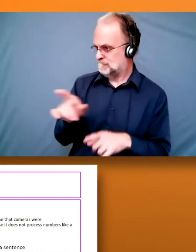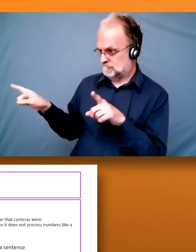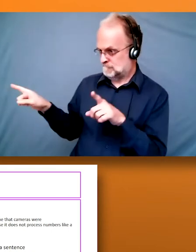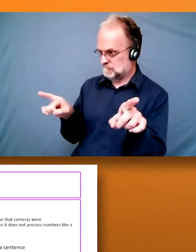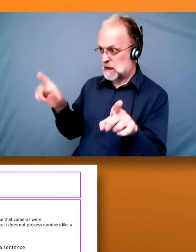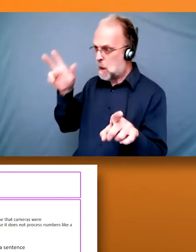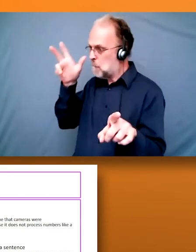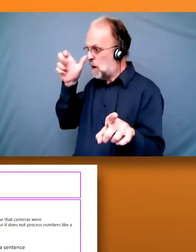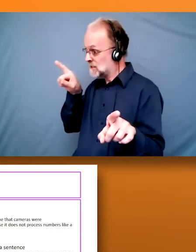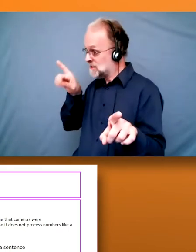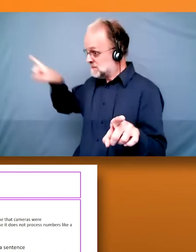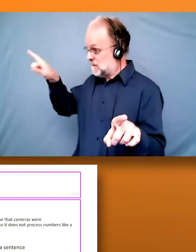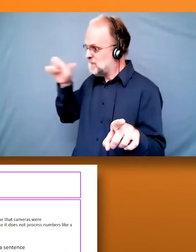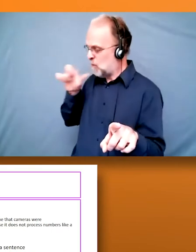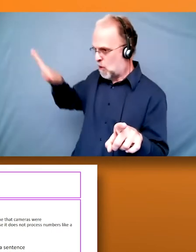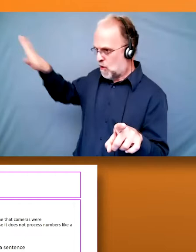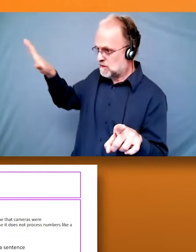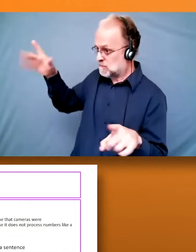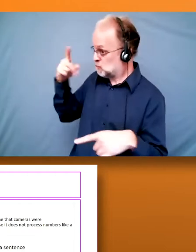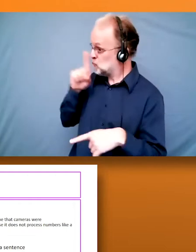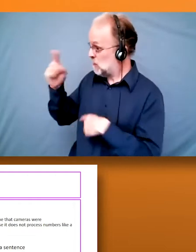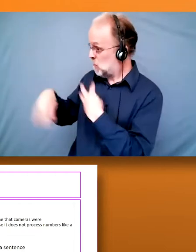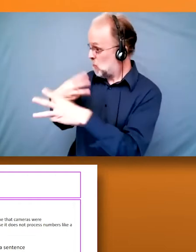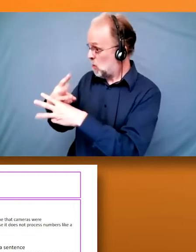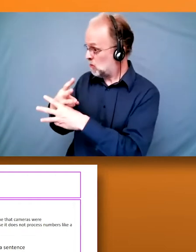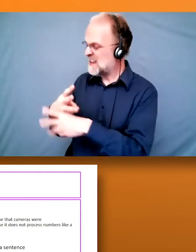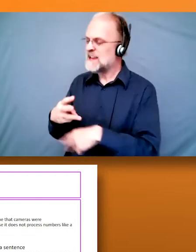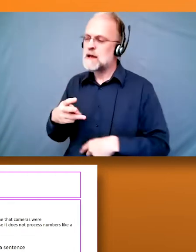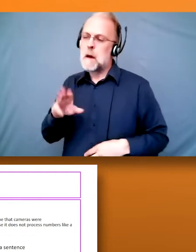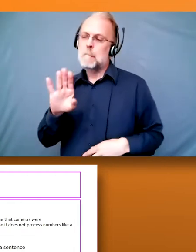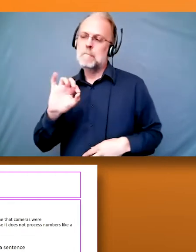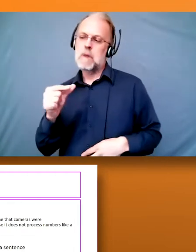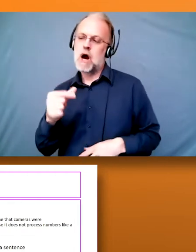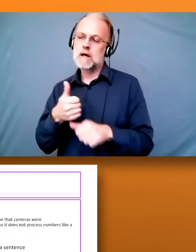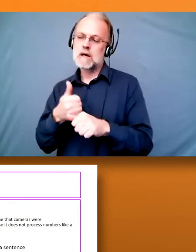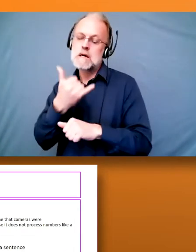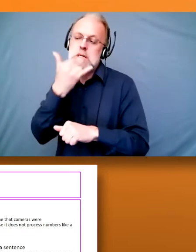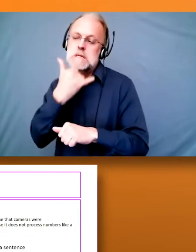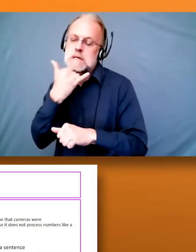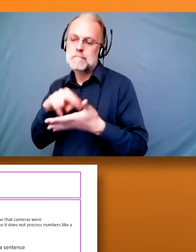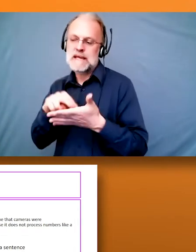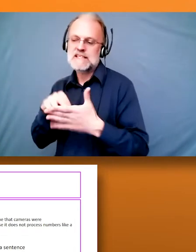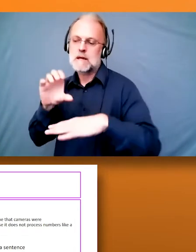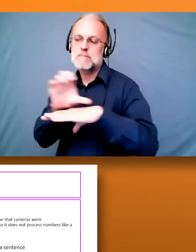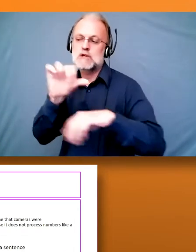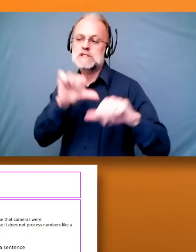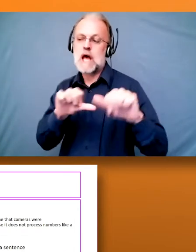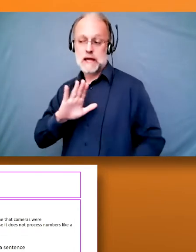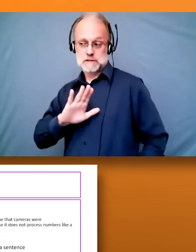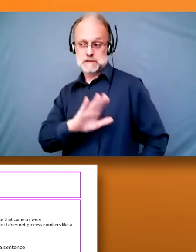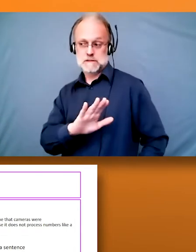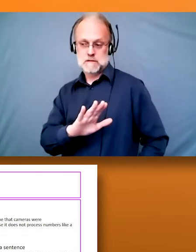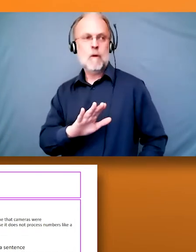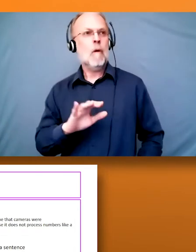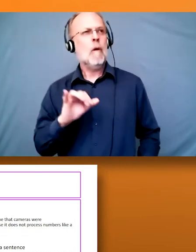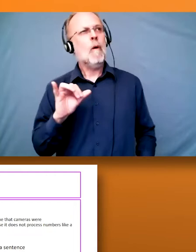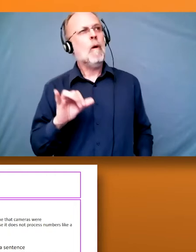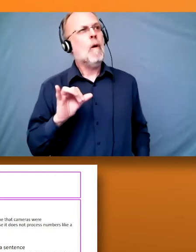So helping them know where to stick it. Where does it go in these categories that they have inside their head? 'Cause that's one of the biggest things for our students